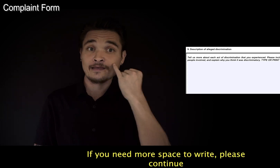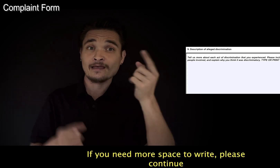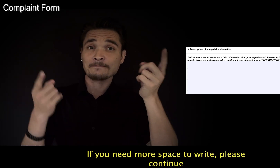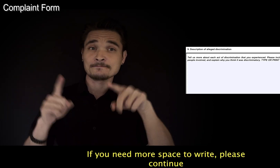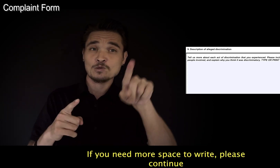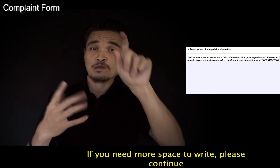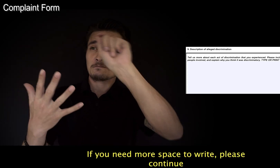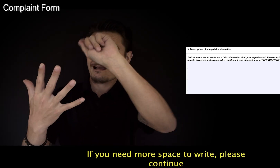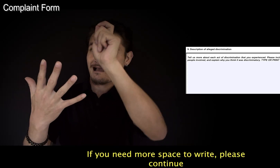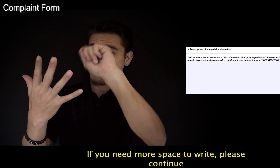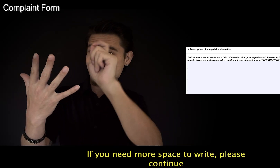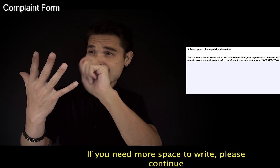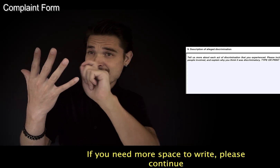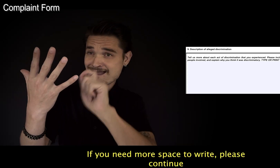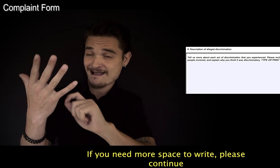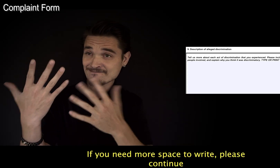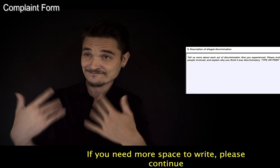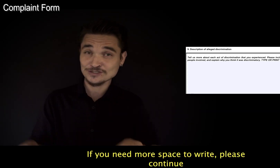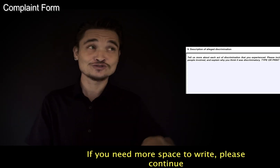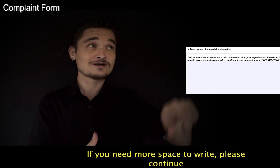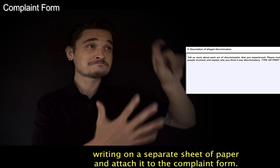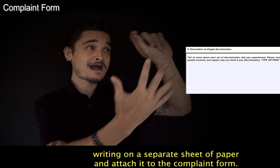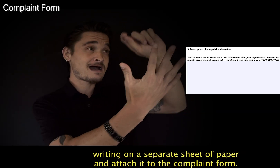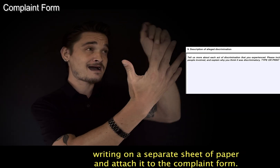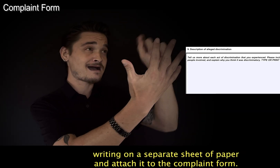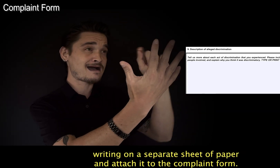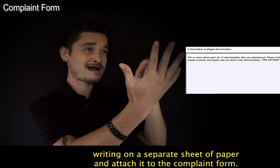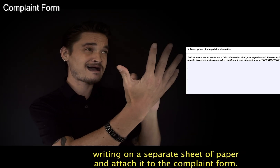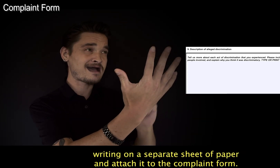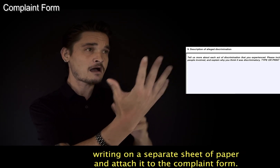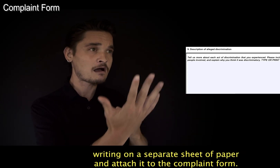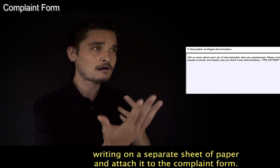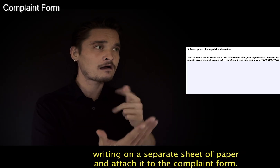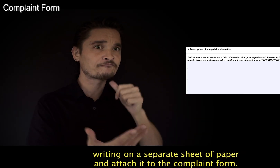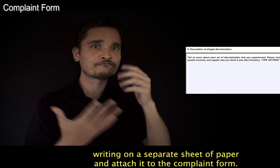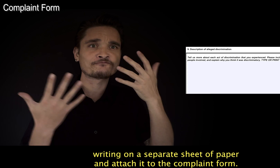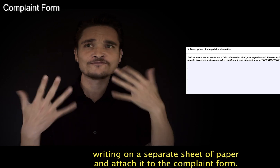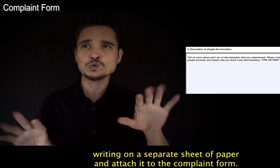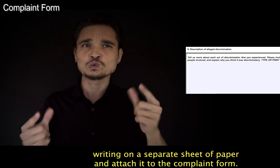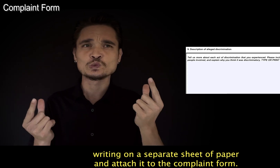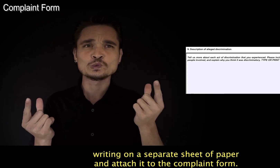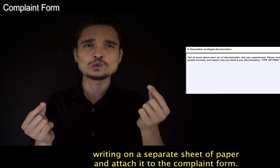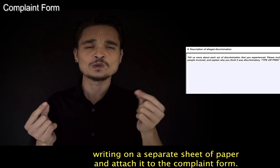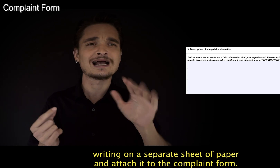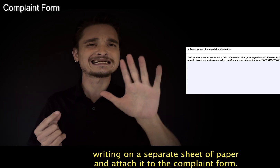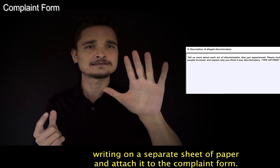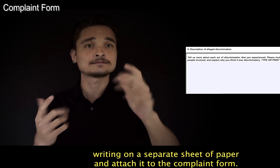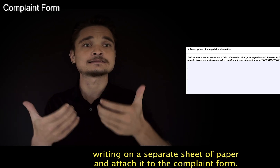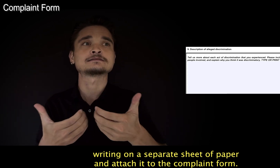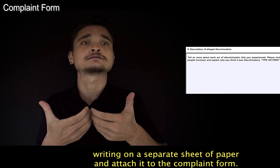If you need more space to write, please continue writing on a separate sheet of paper and attach it to the complaint form.